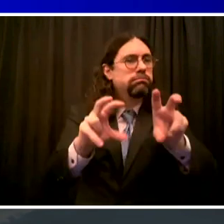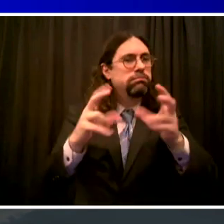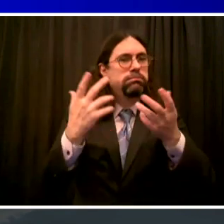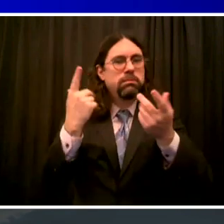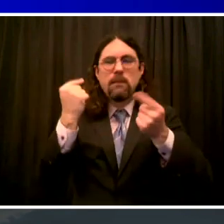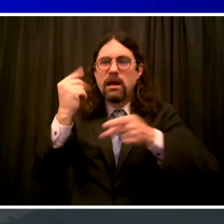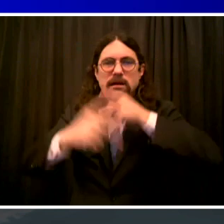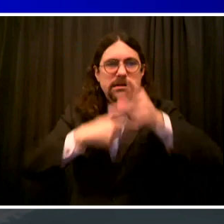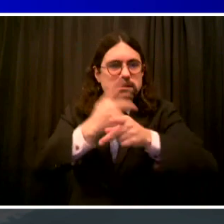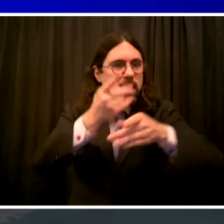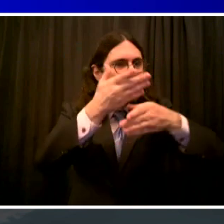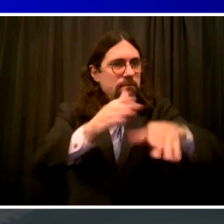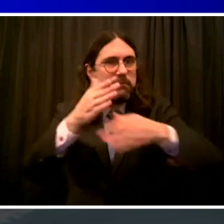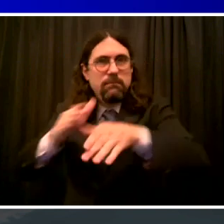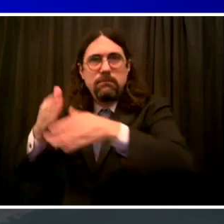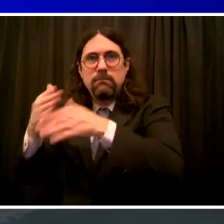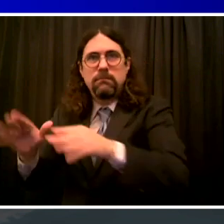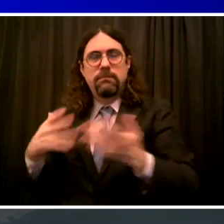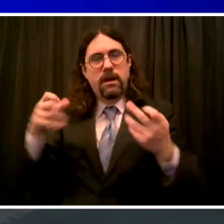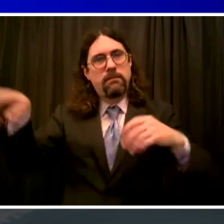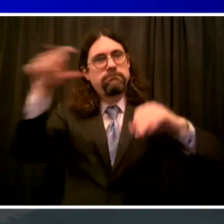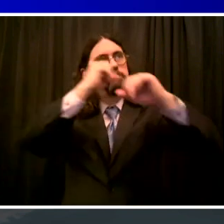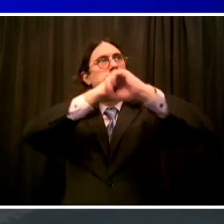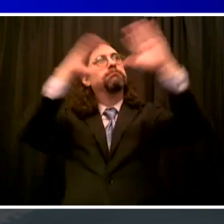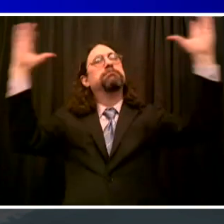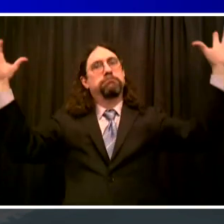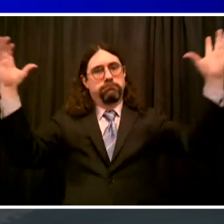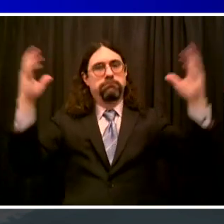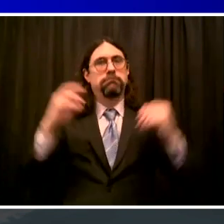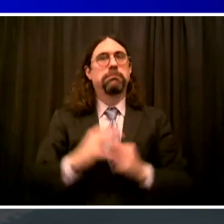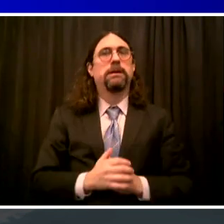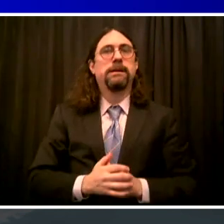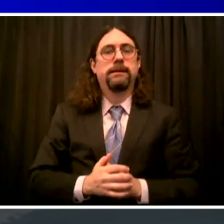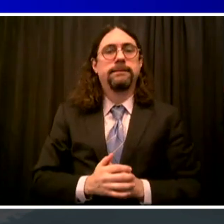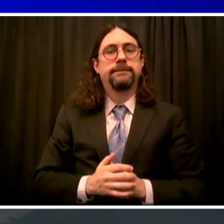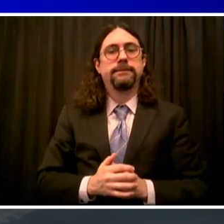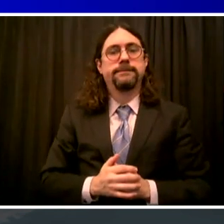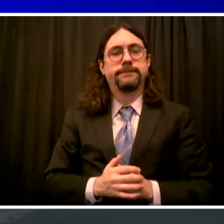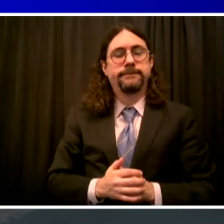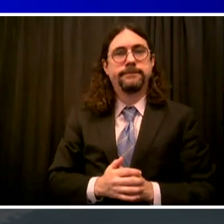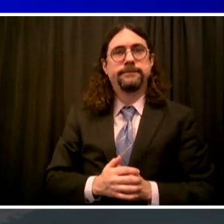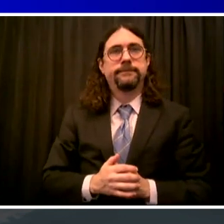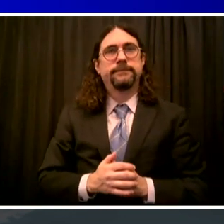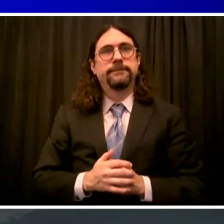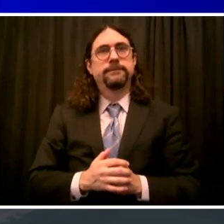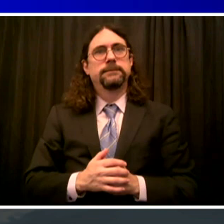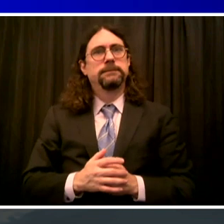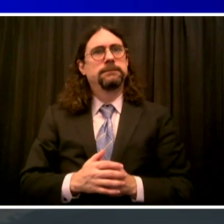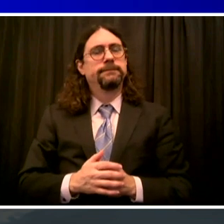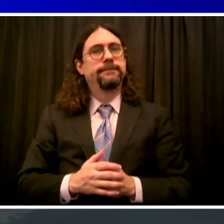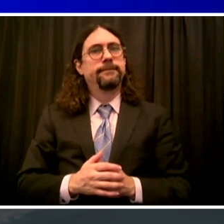PICTURE IMPACT. AIGAN, ALL OF IT, ACTUALLY RESPONDING TO THE MAGNITUDE PRE